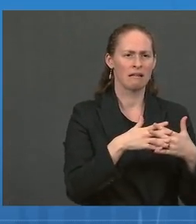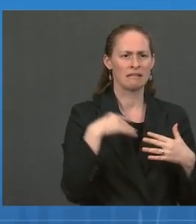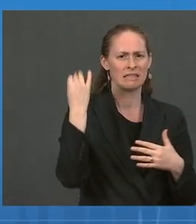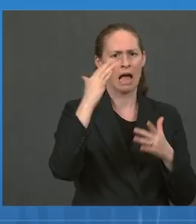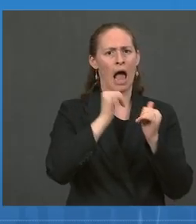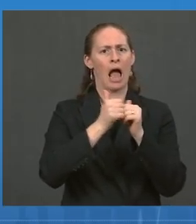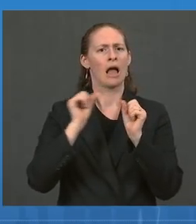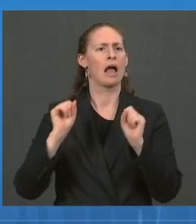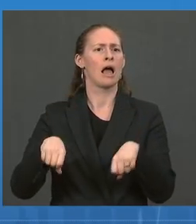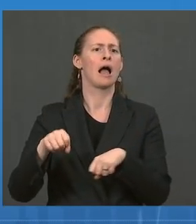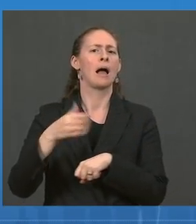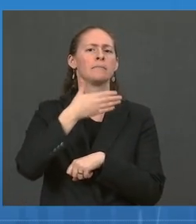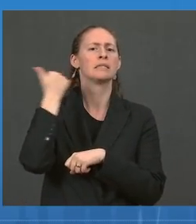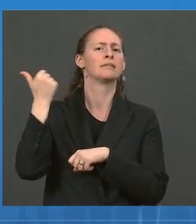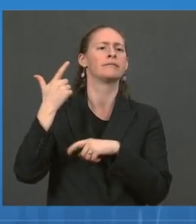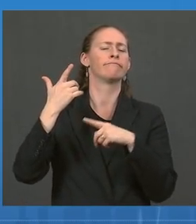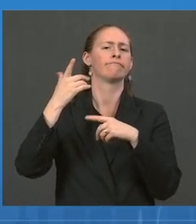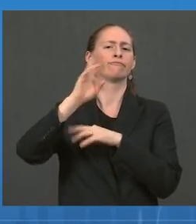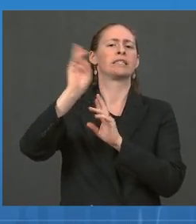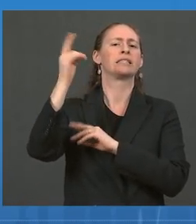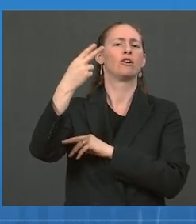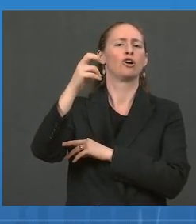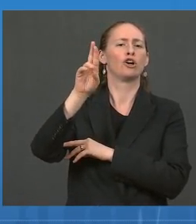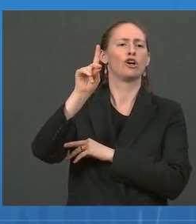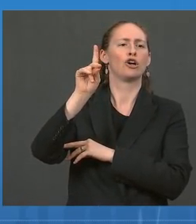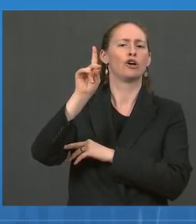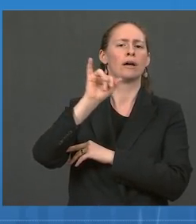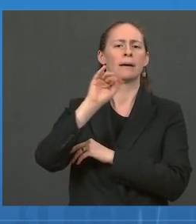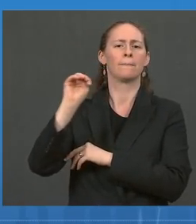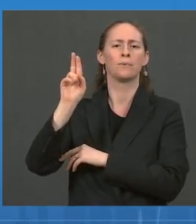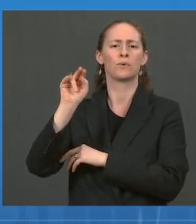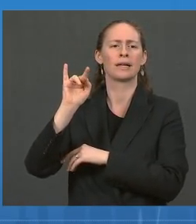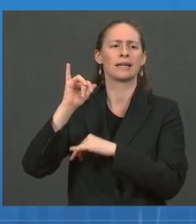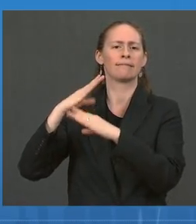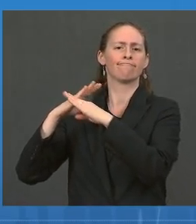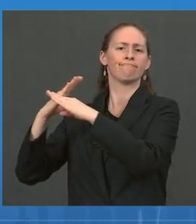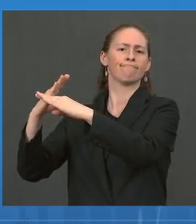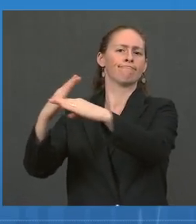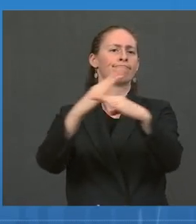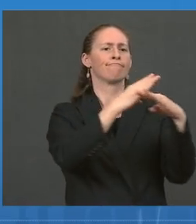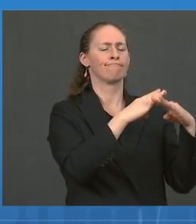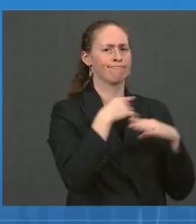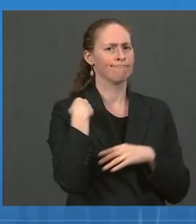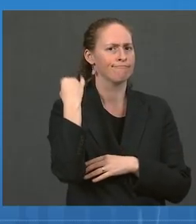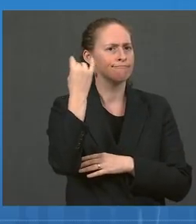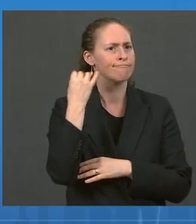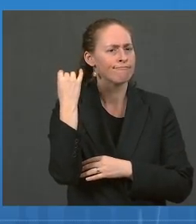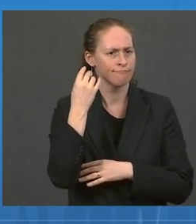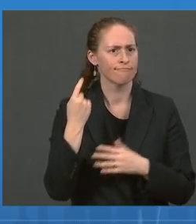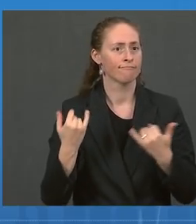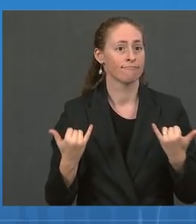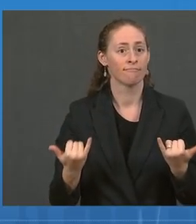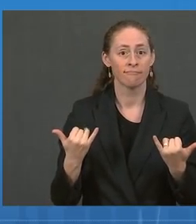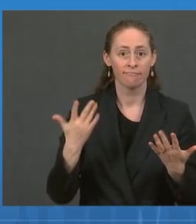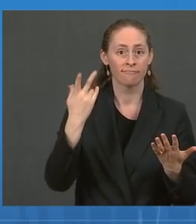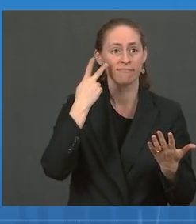We have a surgeon general in Florida who's a proponent of this. Given the high rates of COVID infection among the unvaccinated,